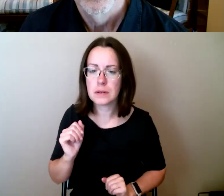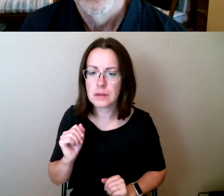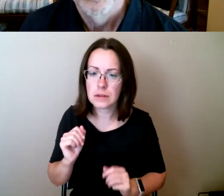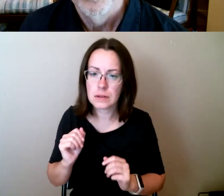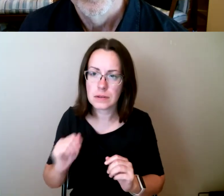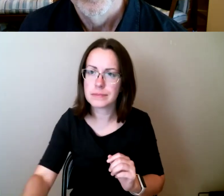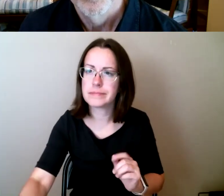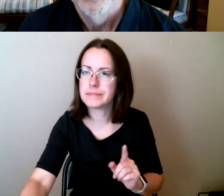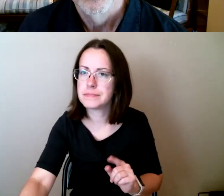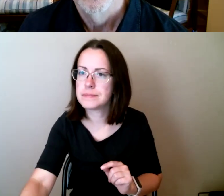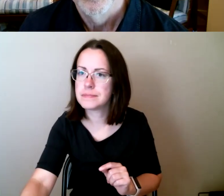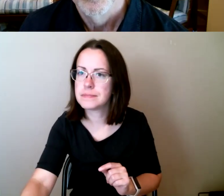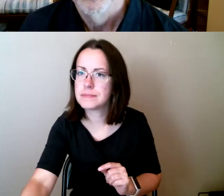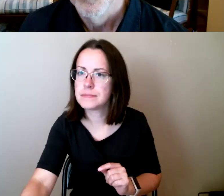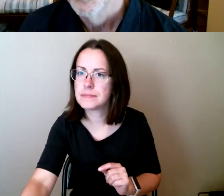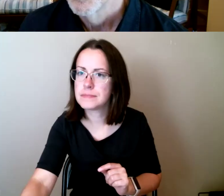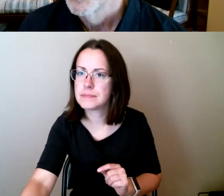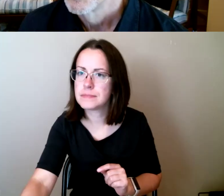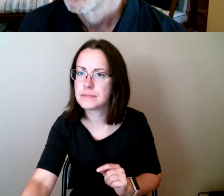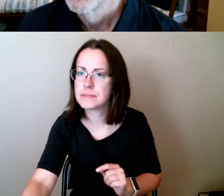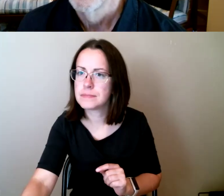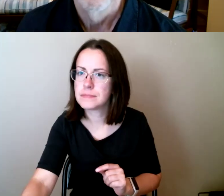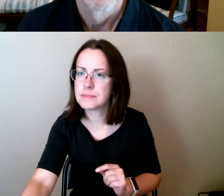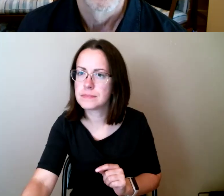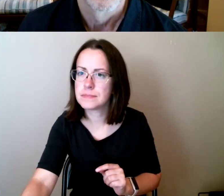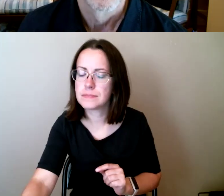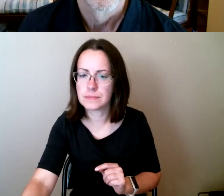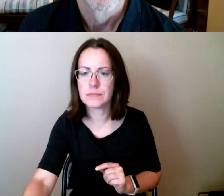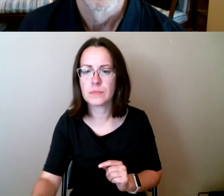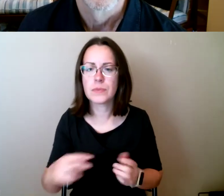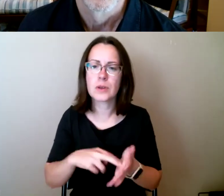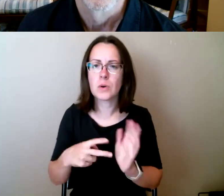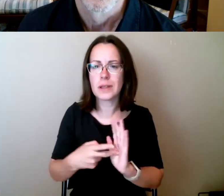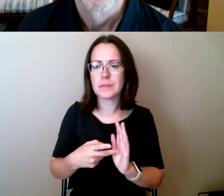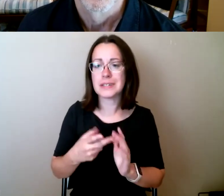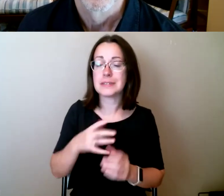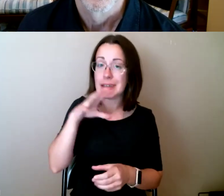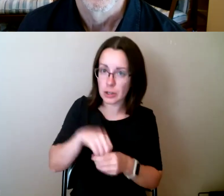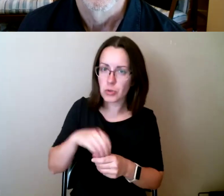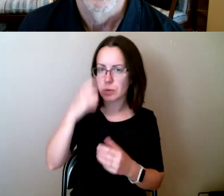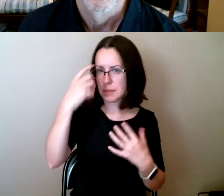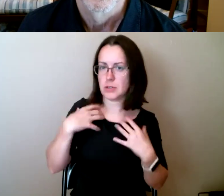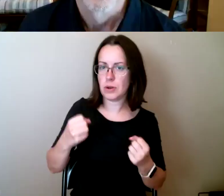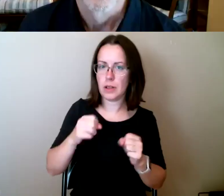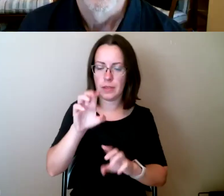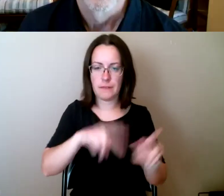going to be determined at multiple step throughout the process including the mental health evaluation